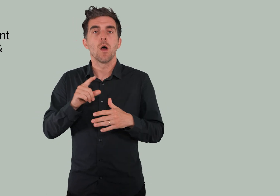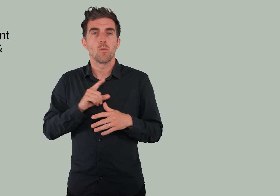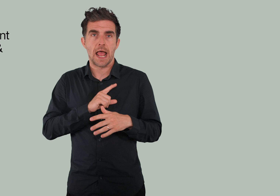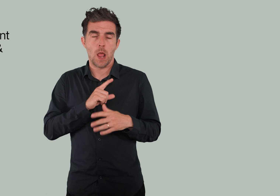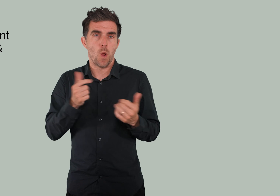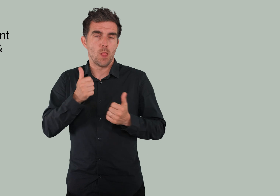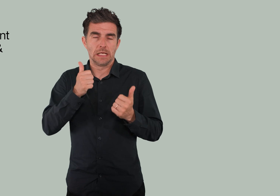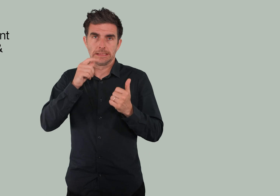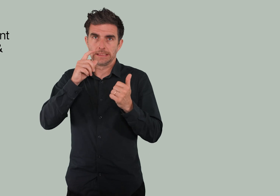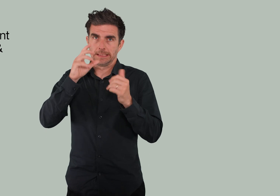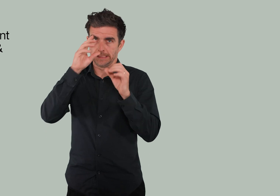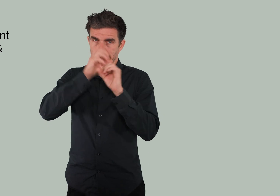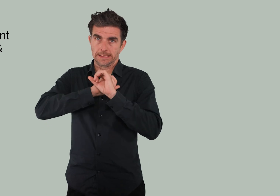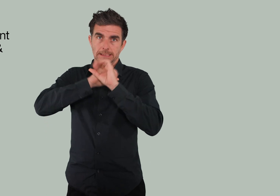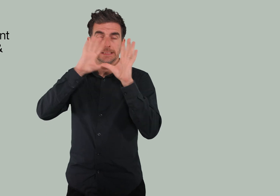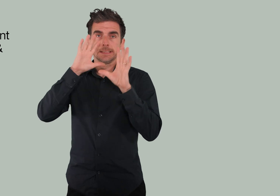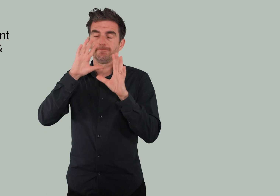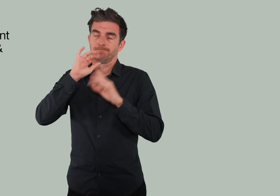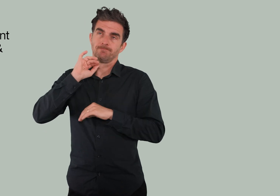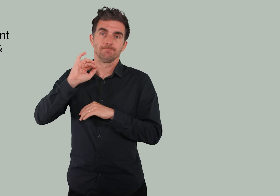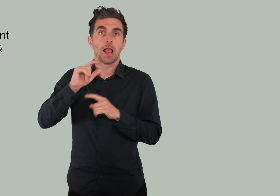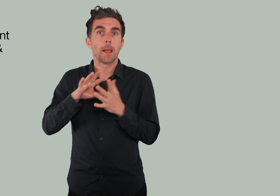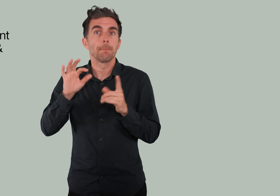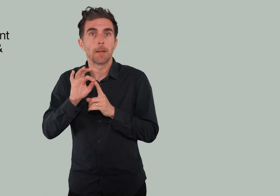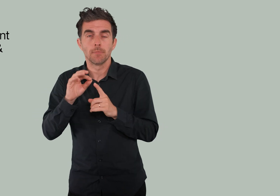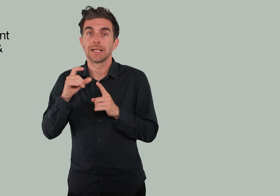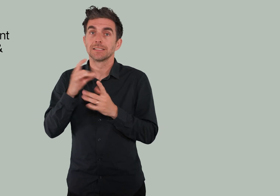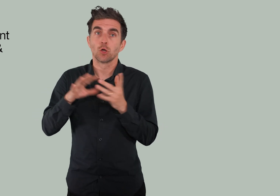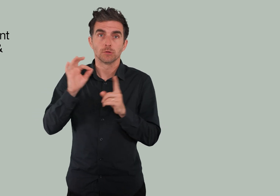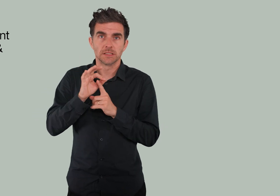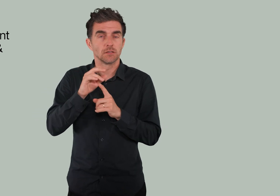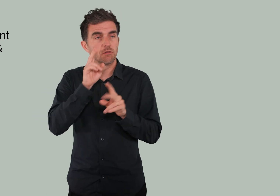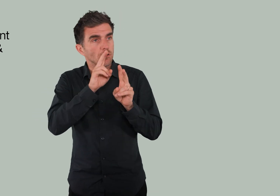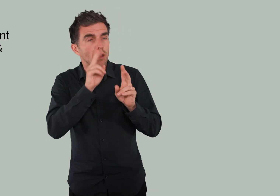with negative preconceptions about PIP and DWP, often influenced by